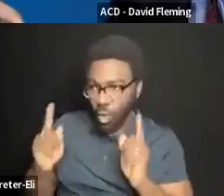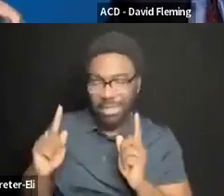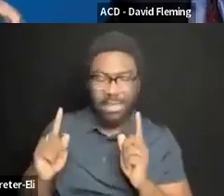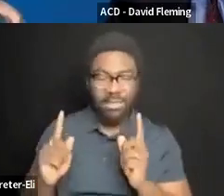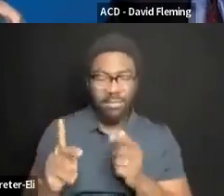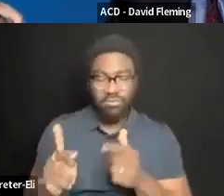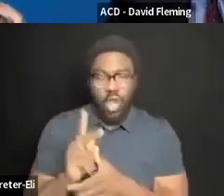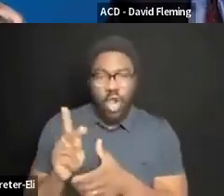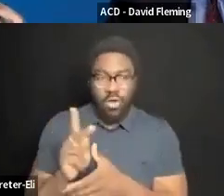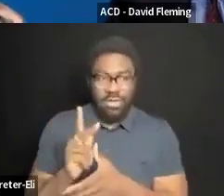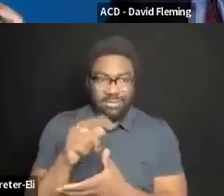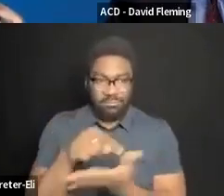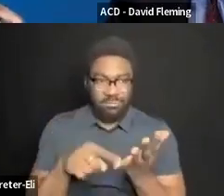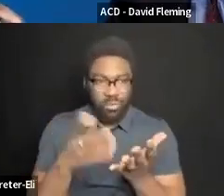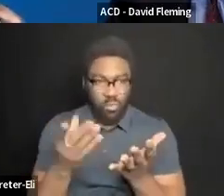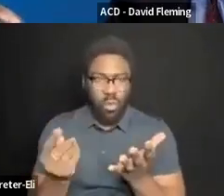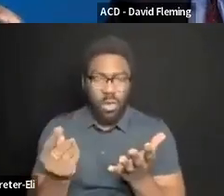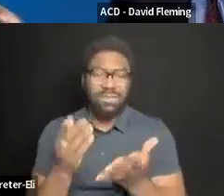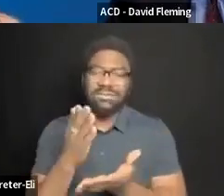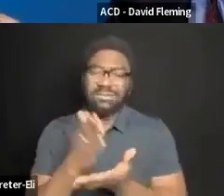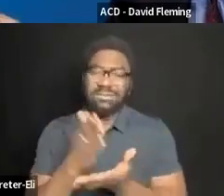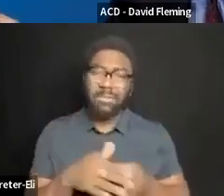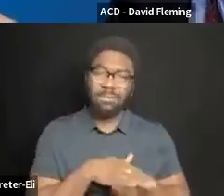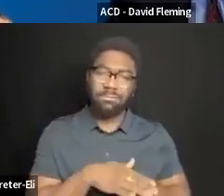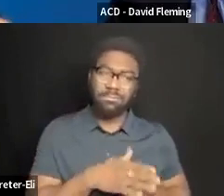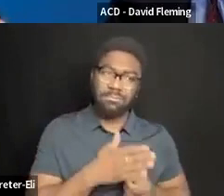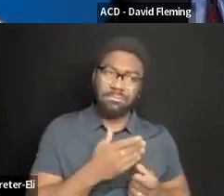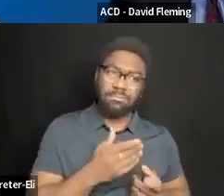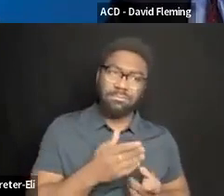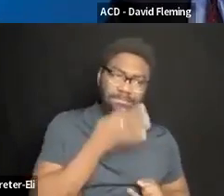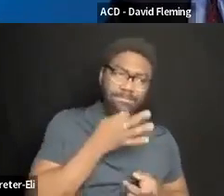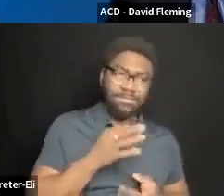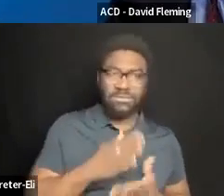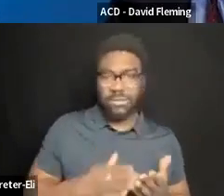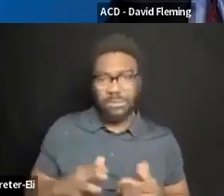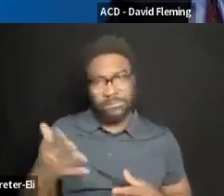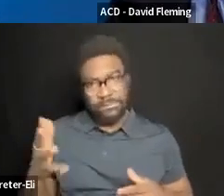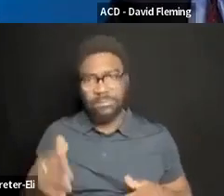and some places do it better than others, but it seems like that might be an opportunity to explore those as potential exemplars.